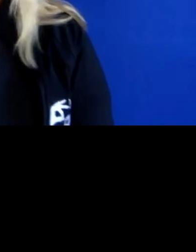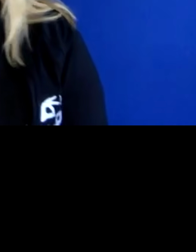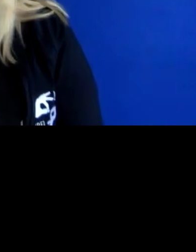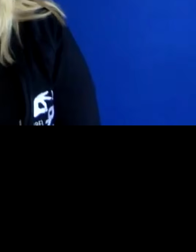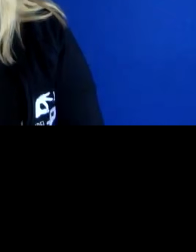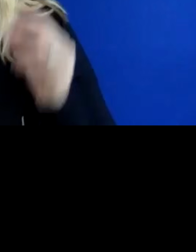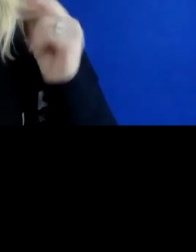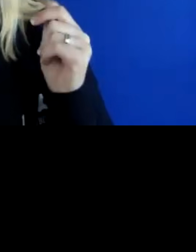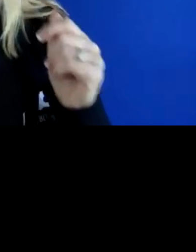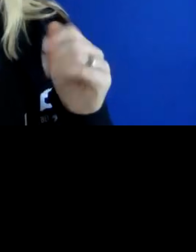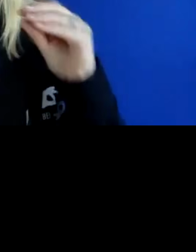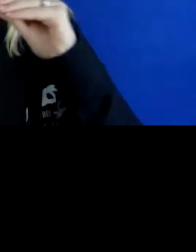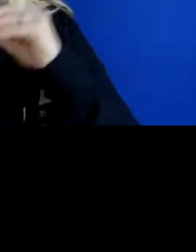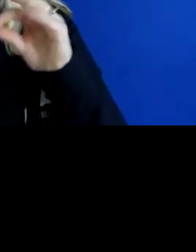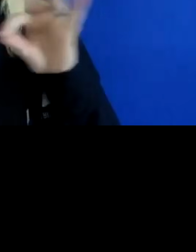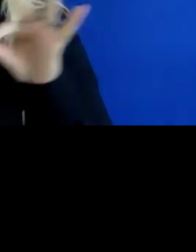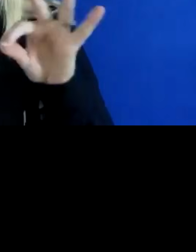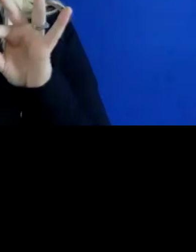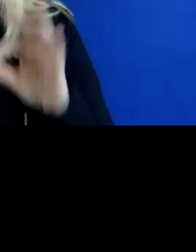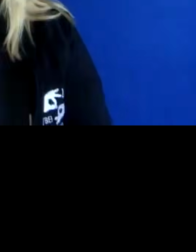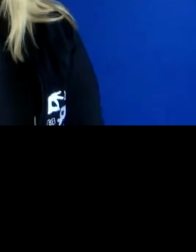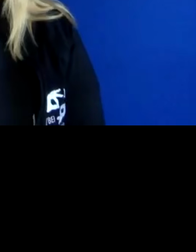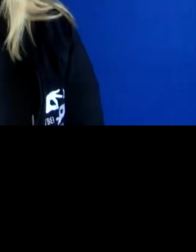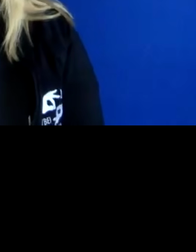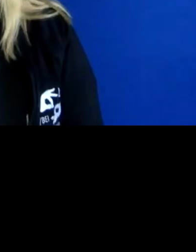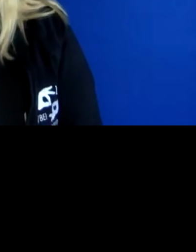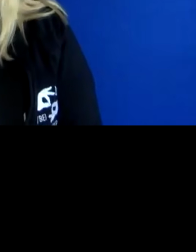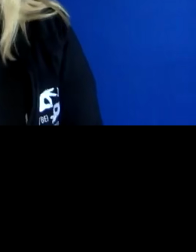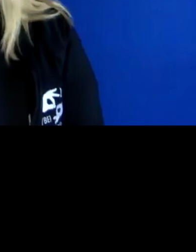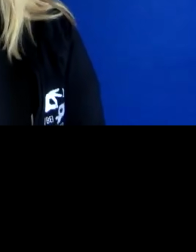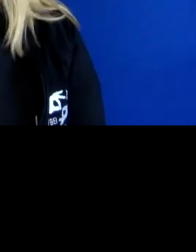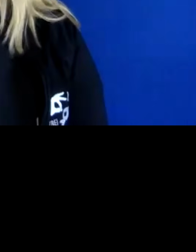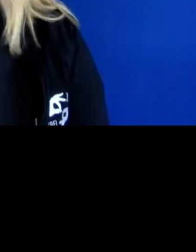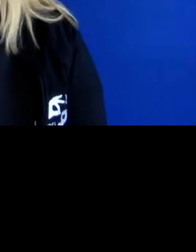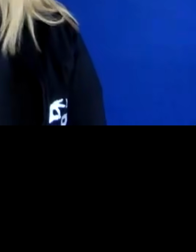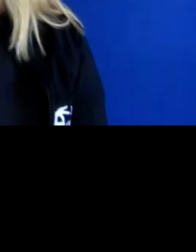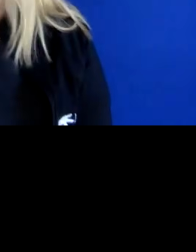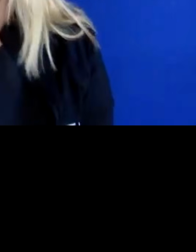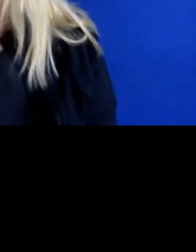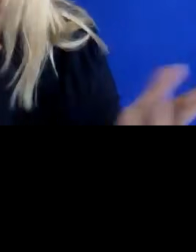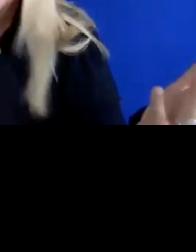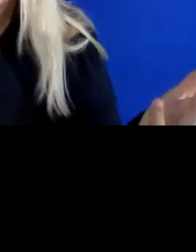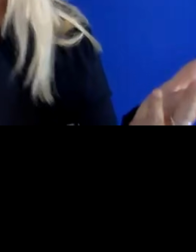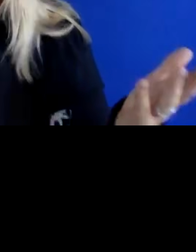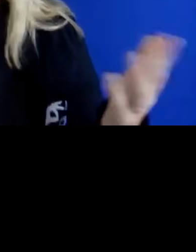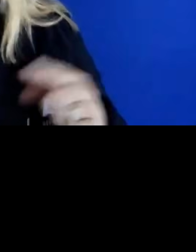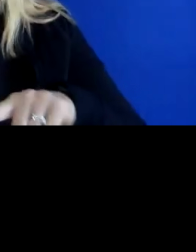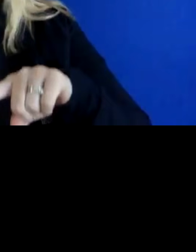Or rather, my accent is not good enough for them. So that's why I cannot recommend any software.